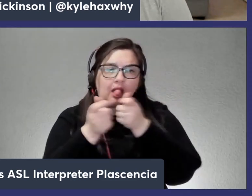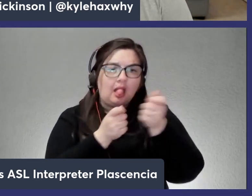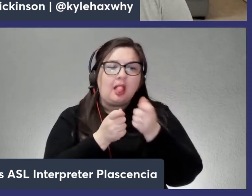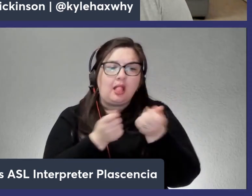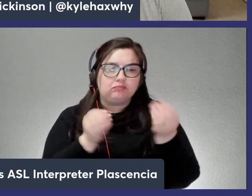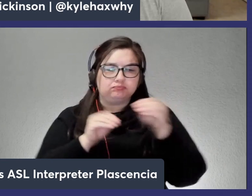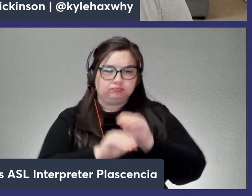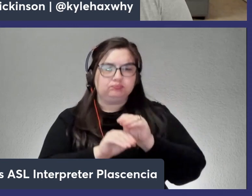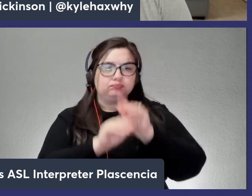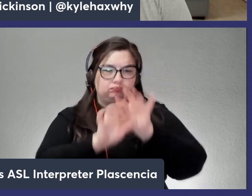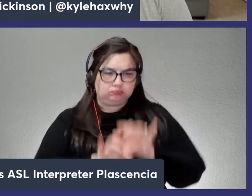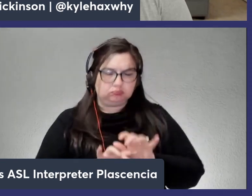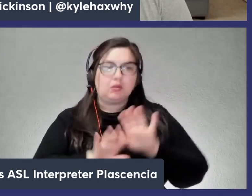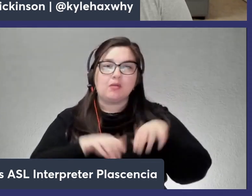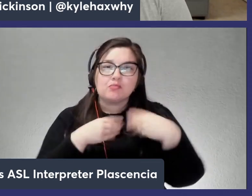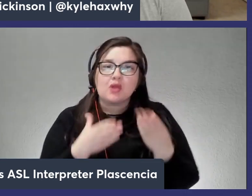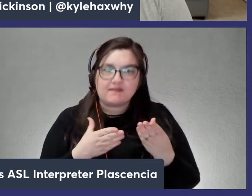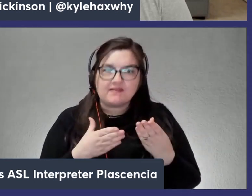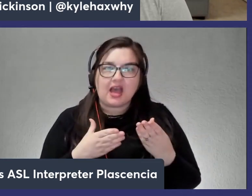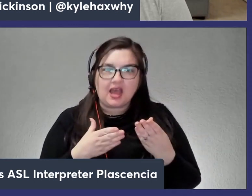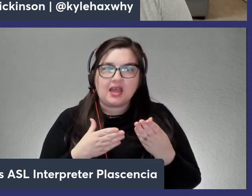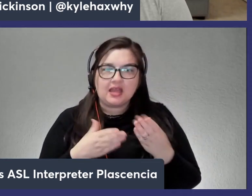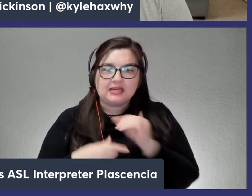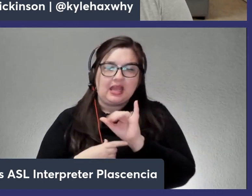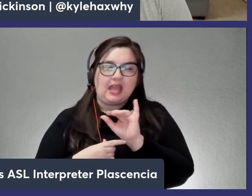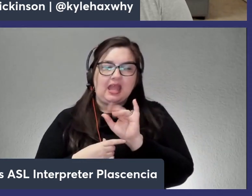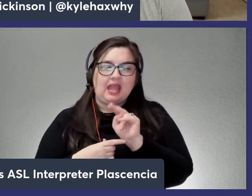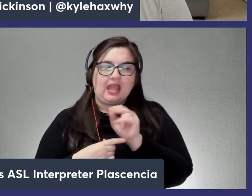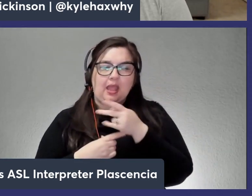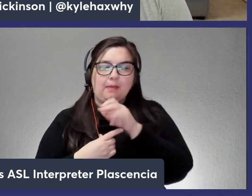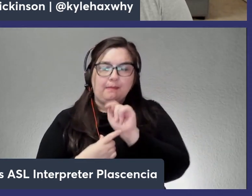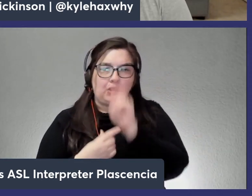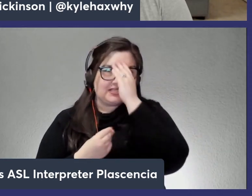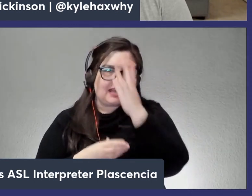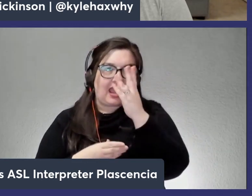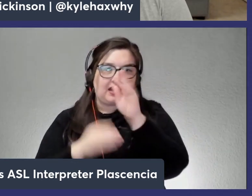provide that as the input data and Amazon Translate,